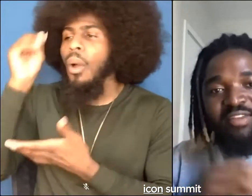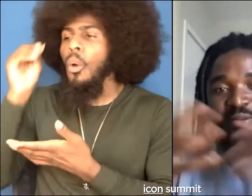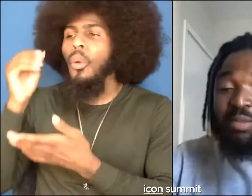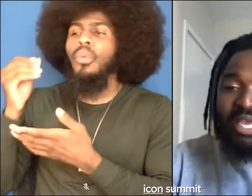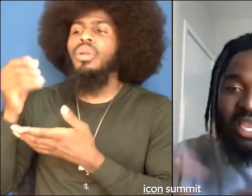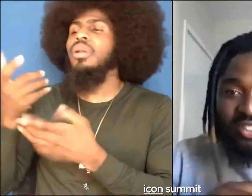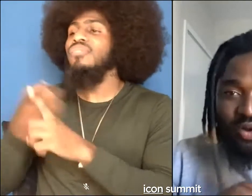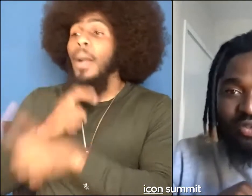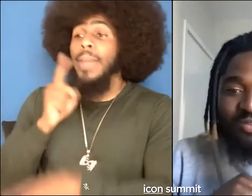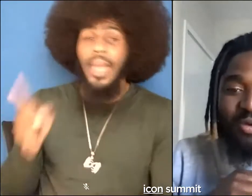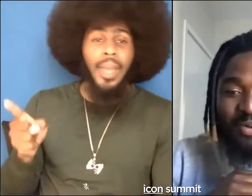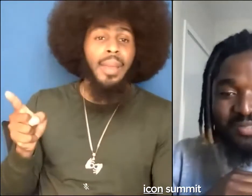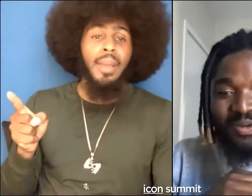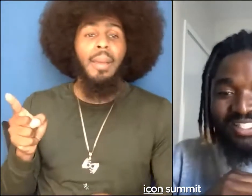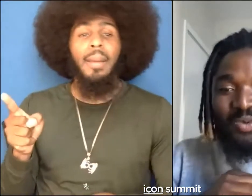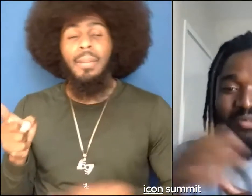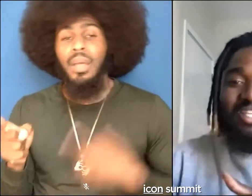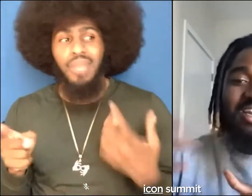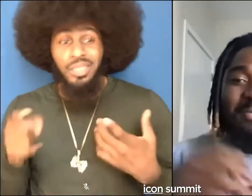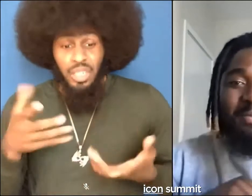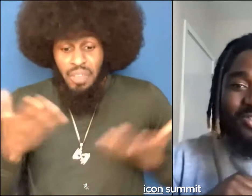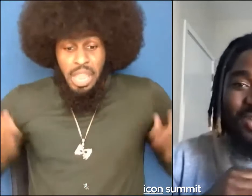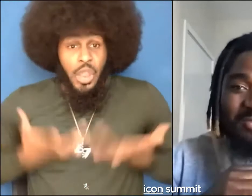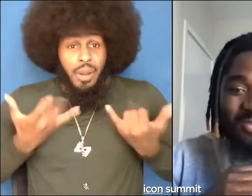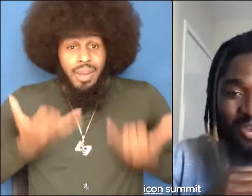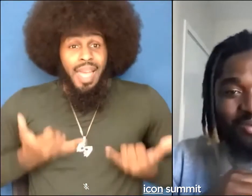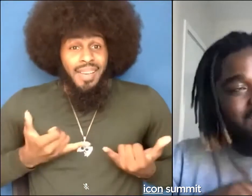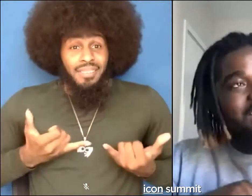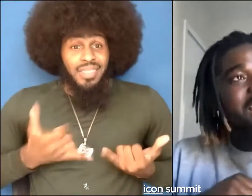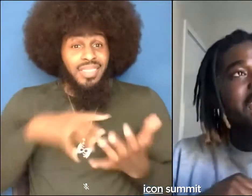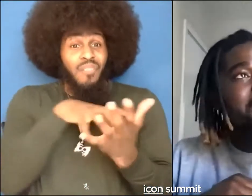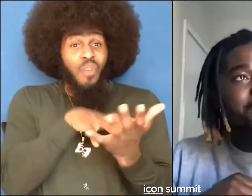And even me being here, it's one of those vulnerable experiences where I'm sharing about my personal life with y'all.